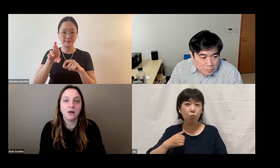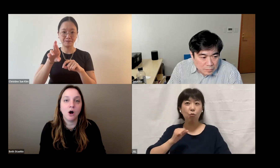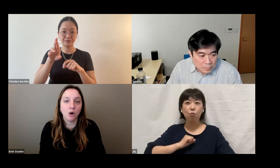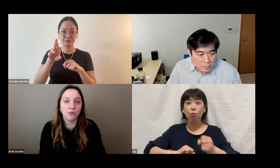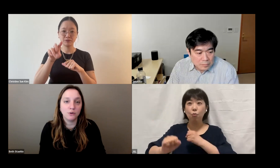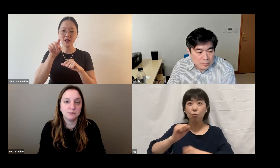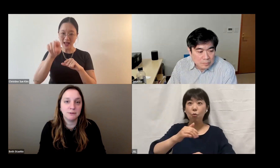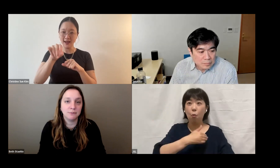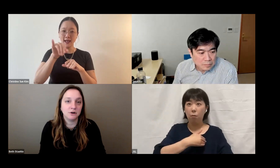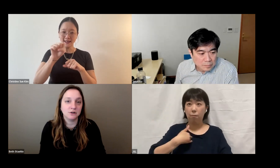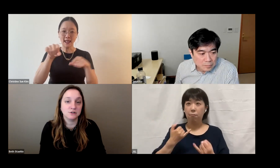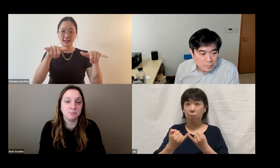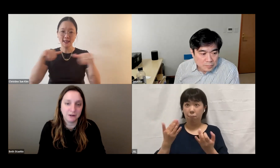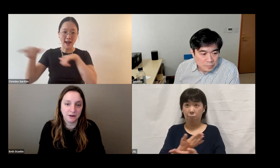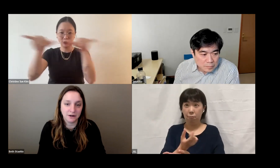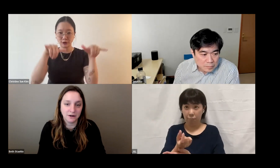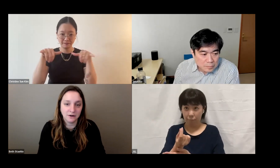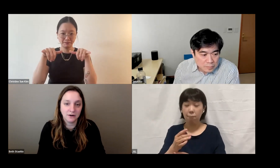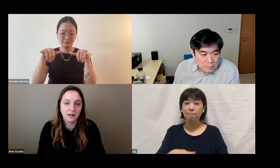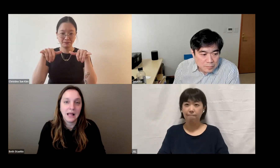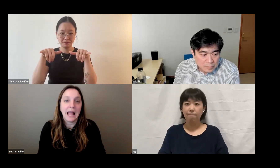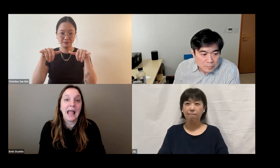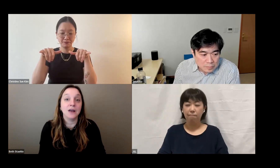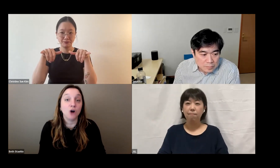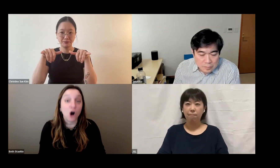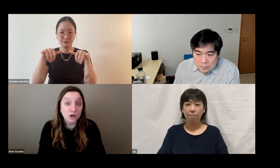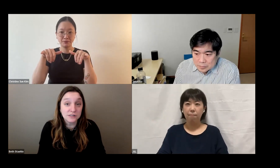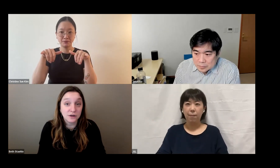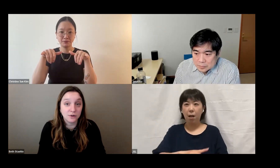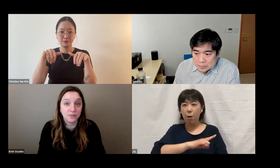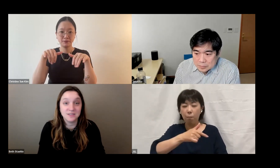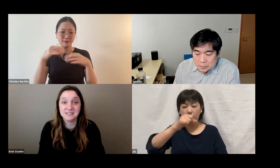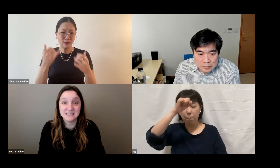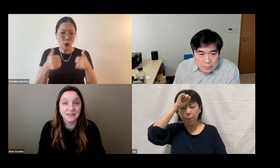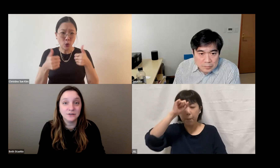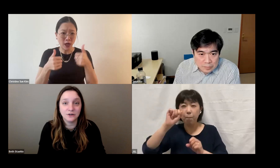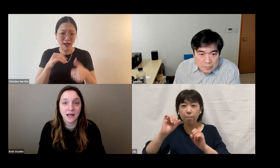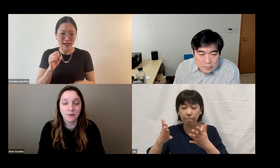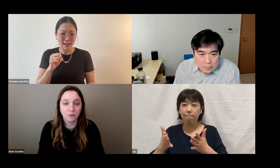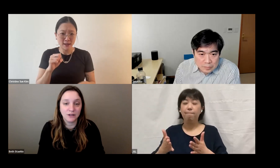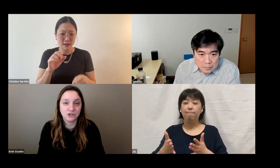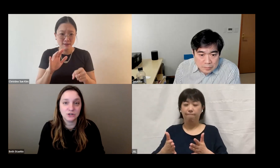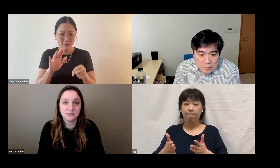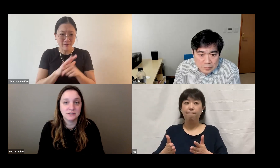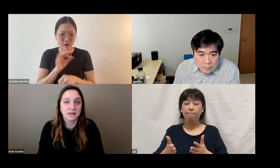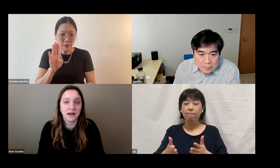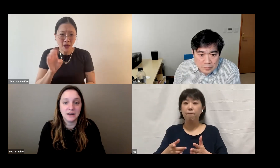All those people are superior and are also the standard at which society